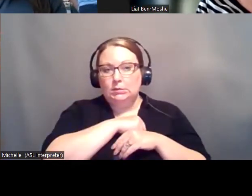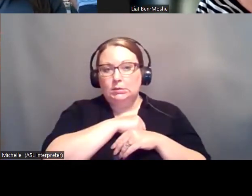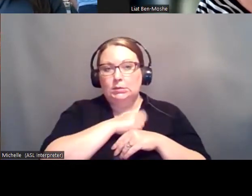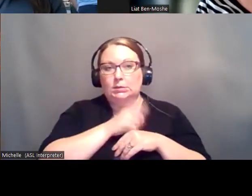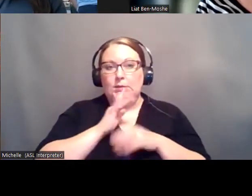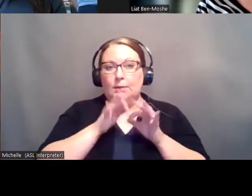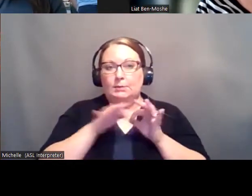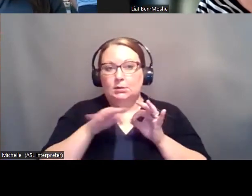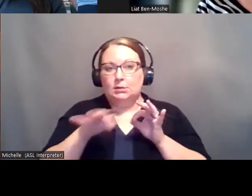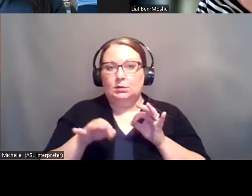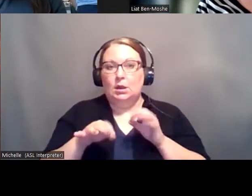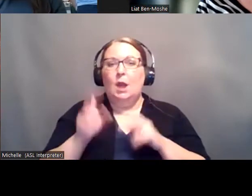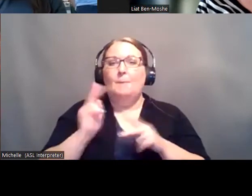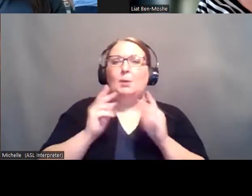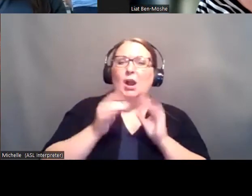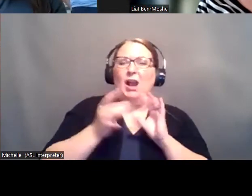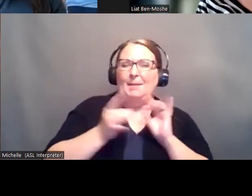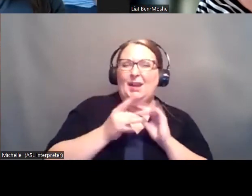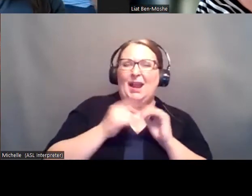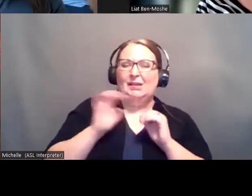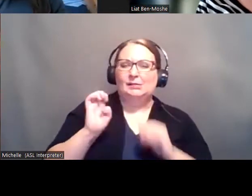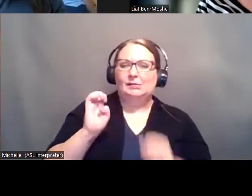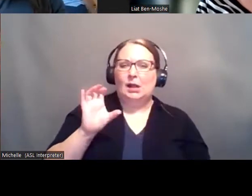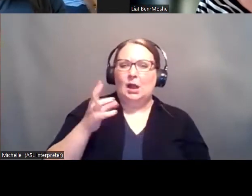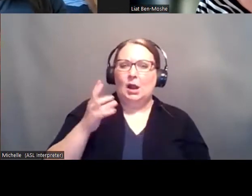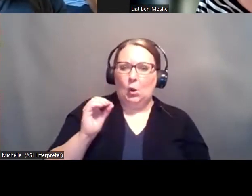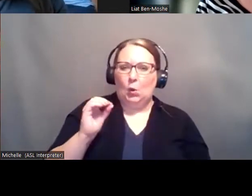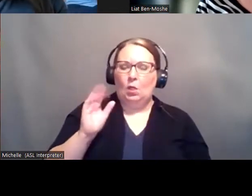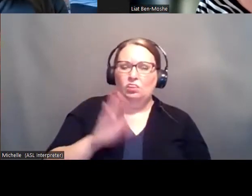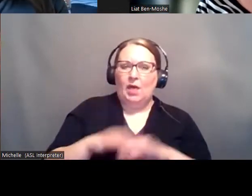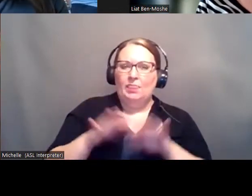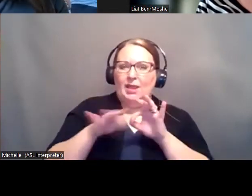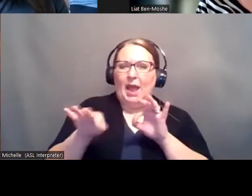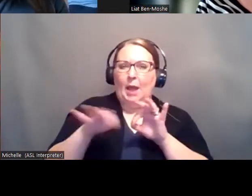People are more commenting on an echo than the captions not working. - Okay.